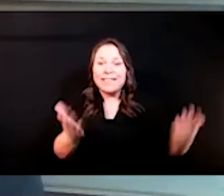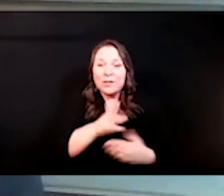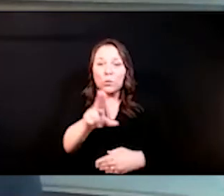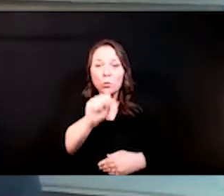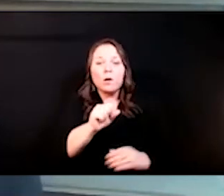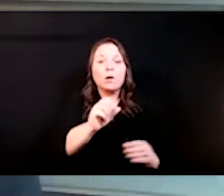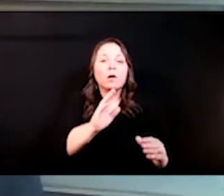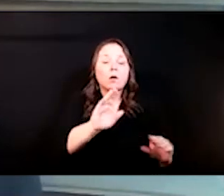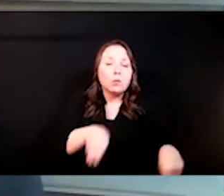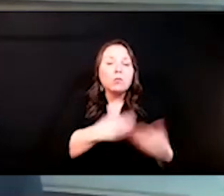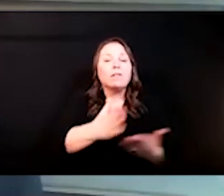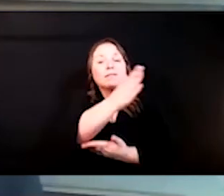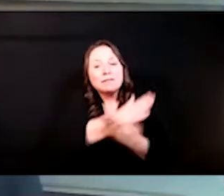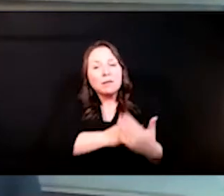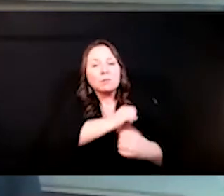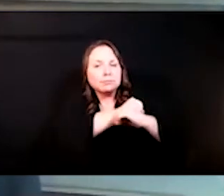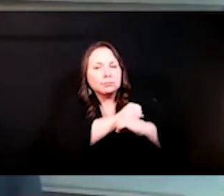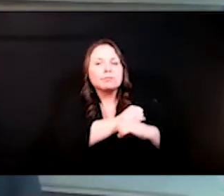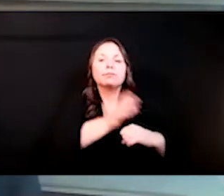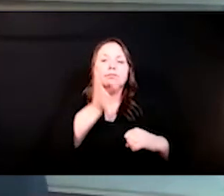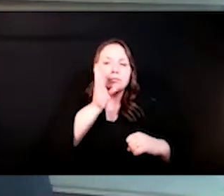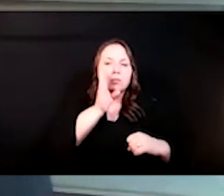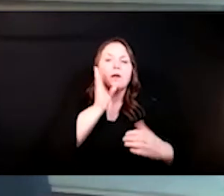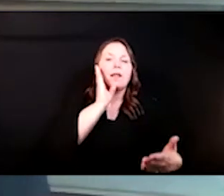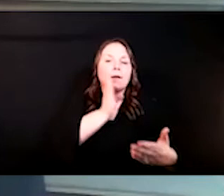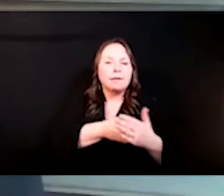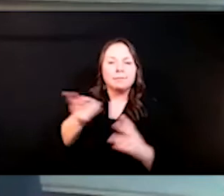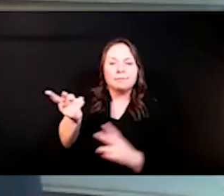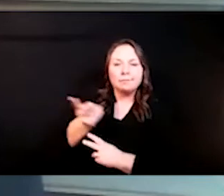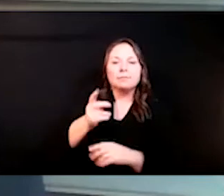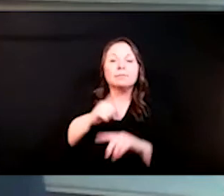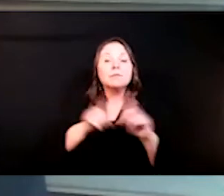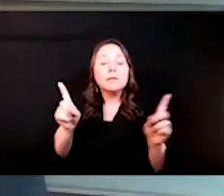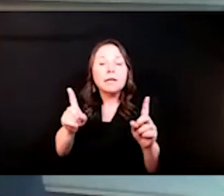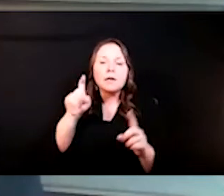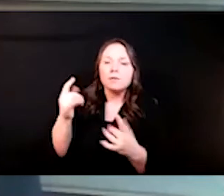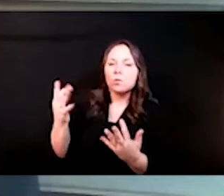MODERNA VACCINES AVAILABLE IN THE U.S. PROVIDE SOME LEVEL OF PROTECTION AGAINST THE VARIANTS BUT WE'RE JUST GOING